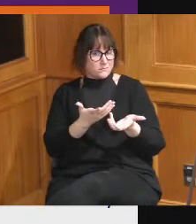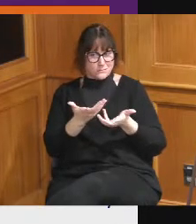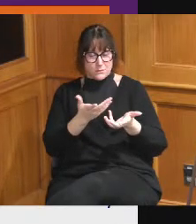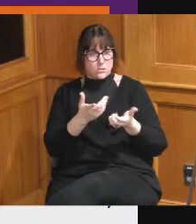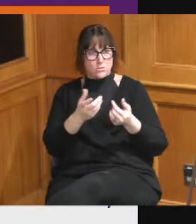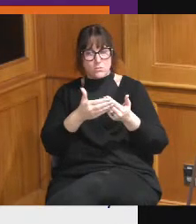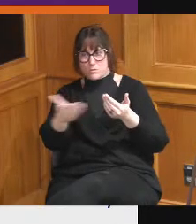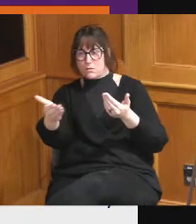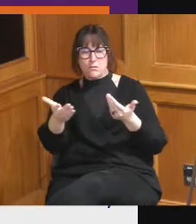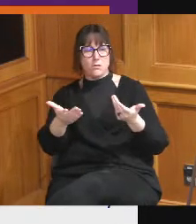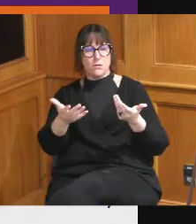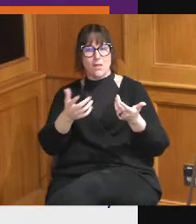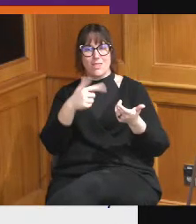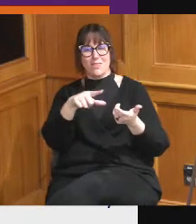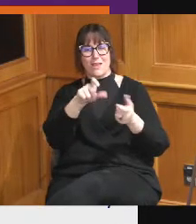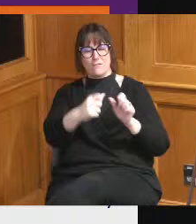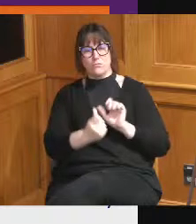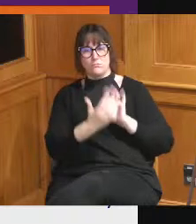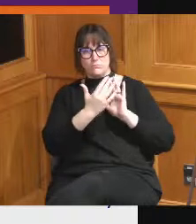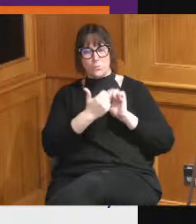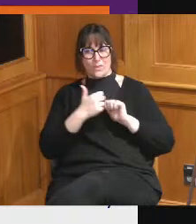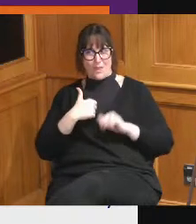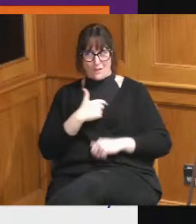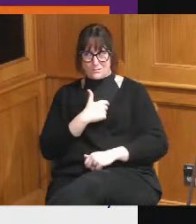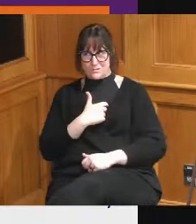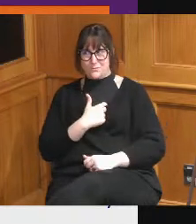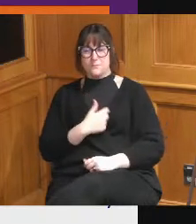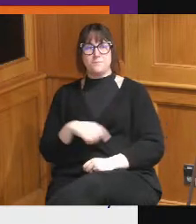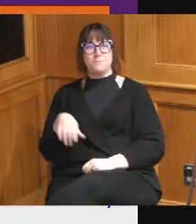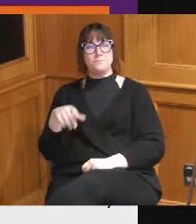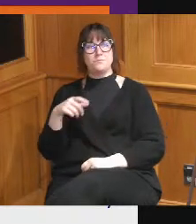there on difference between affordable and market rate Industries I just want to keep harping on